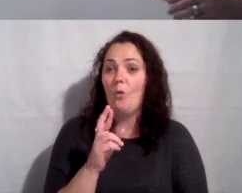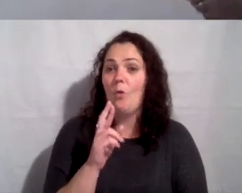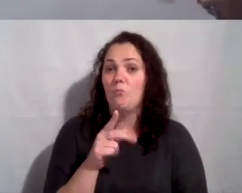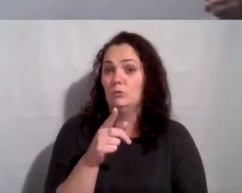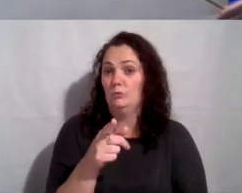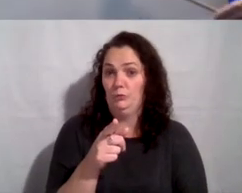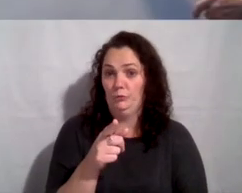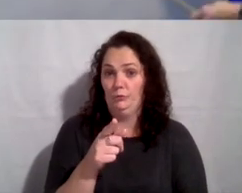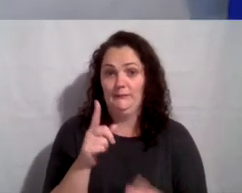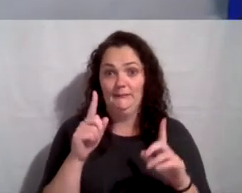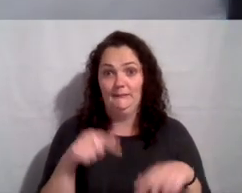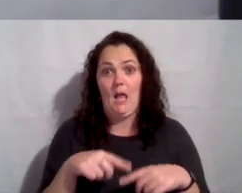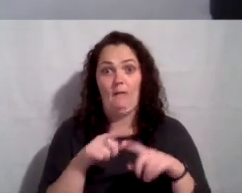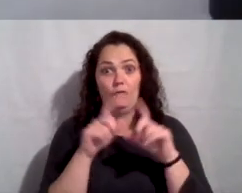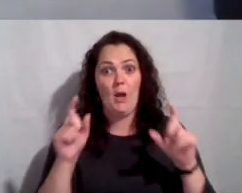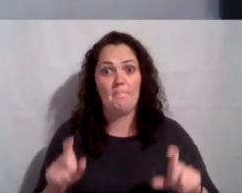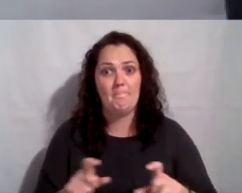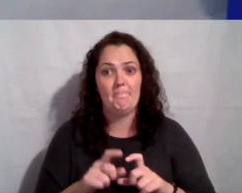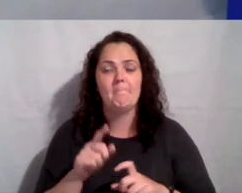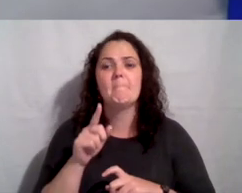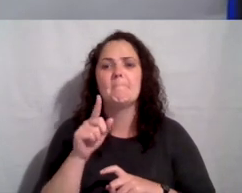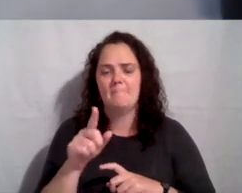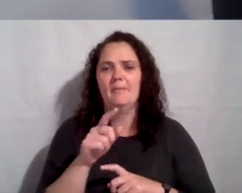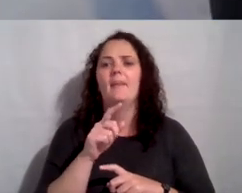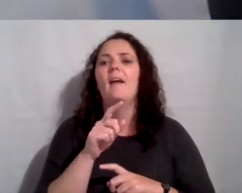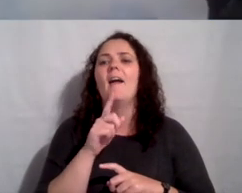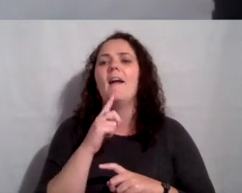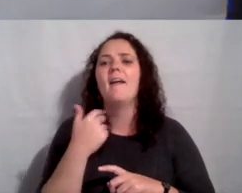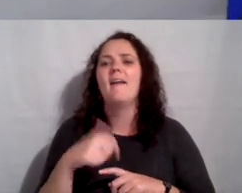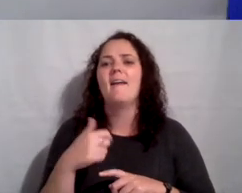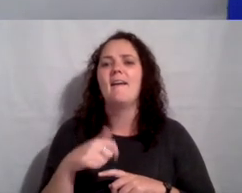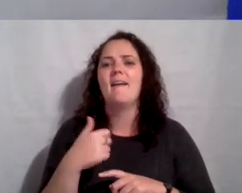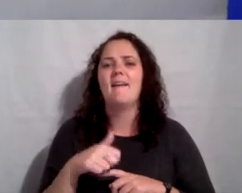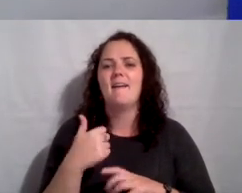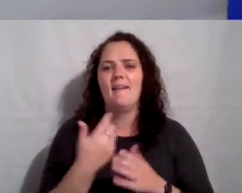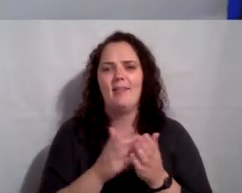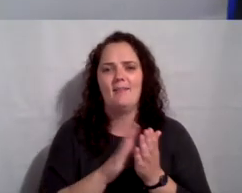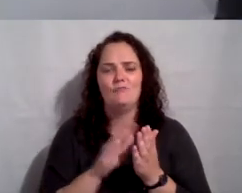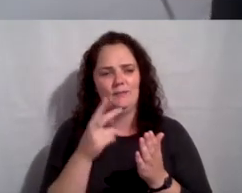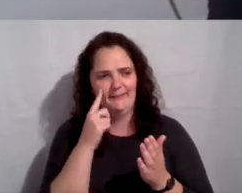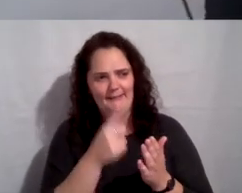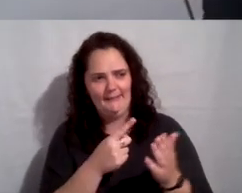that frame you'll really start to see how the composition and the way that you've brought those figures relative to that frame works